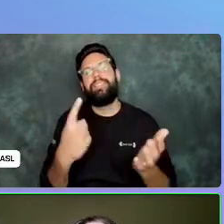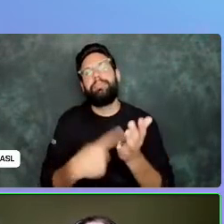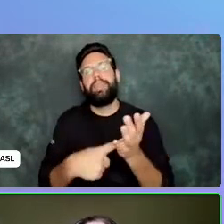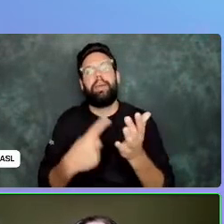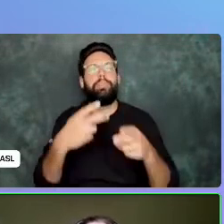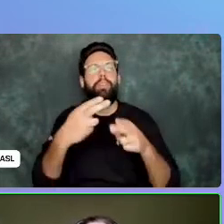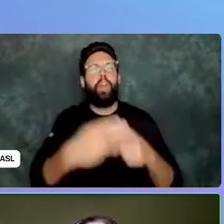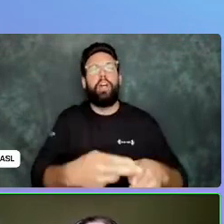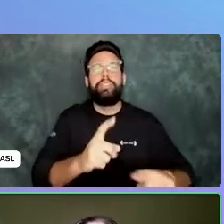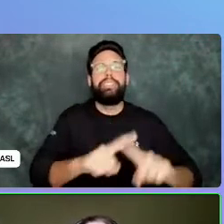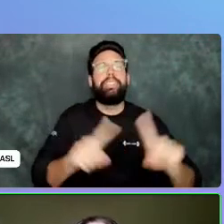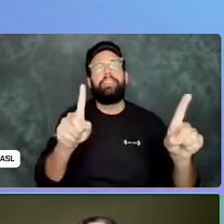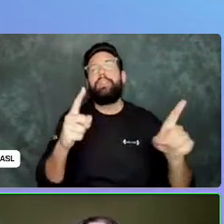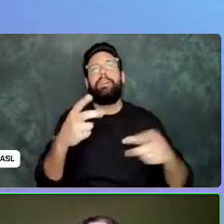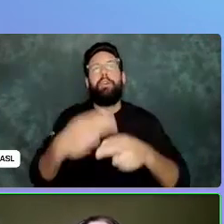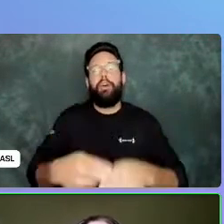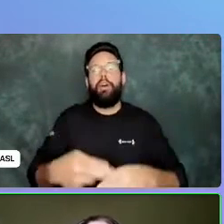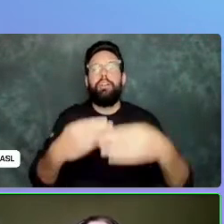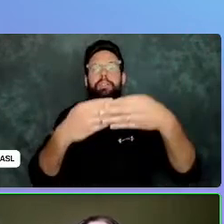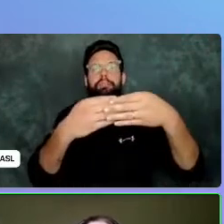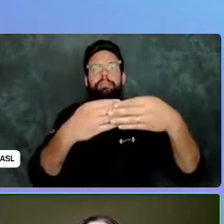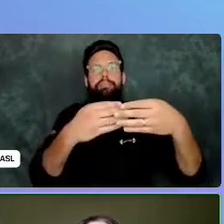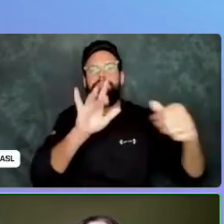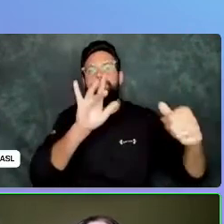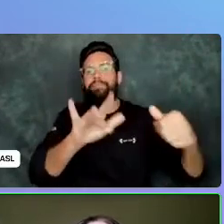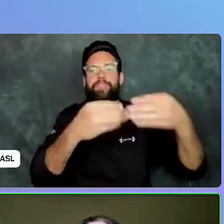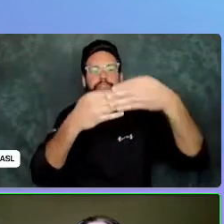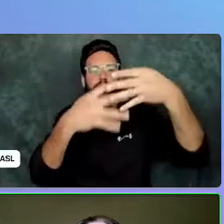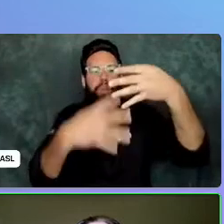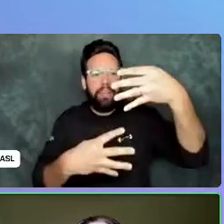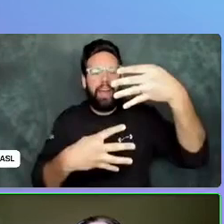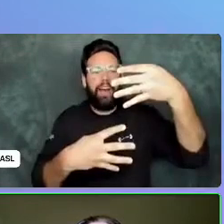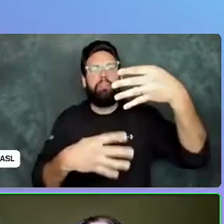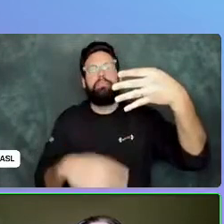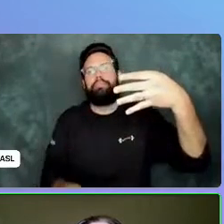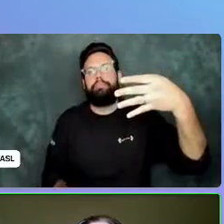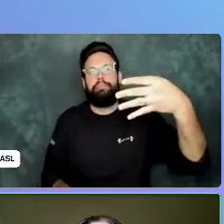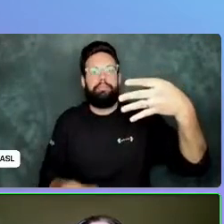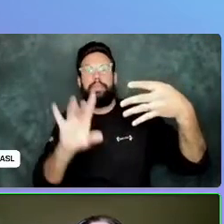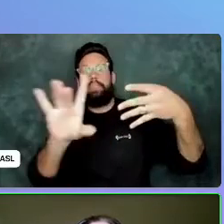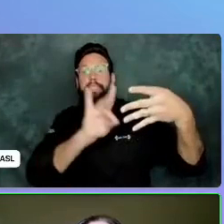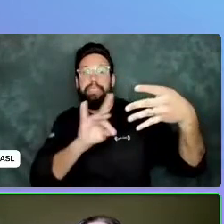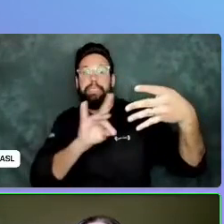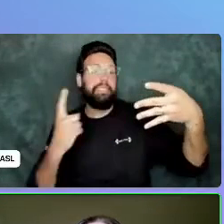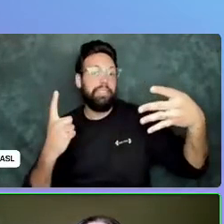It's the select. Peerk you might hear this called a drop down menu